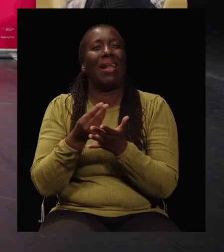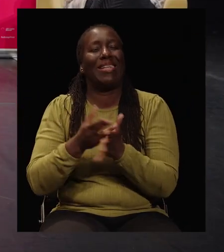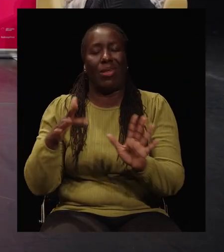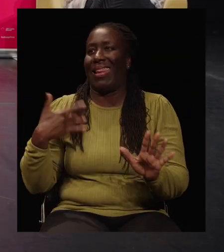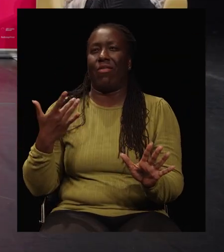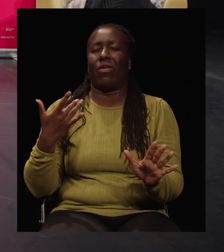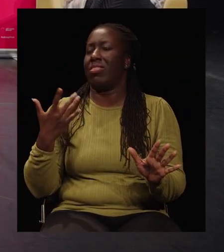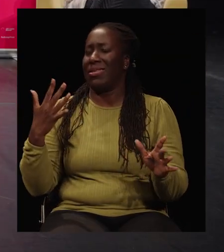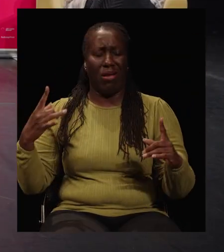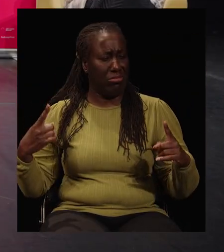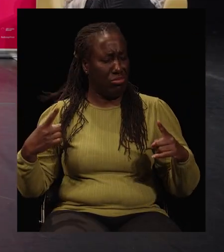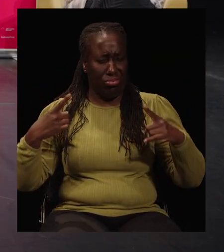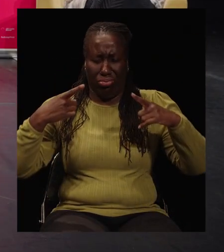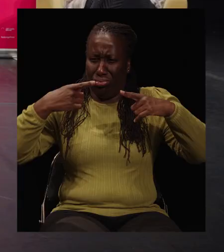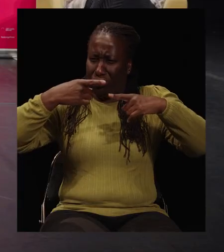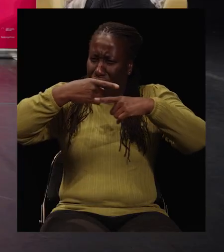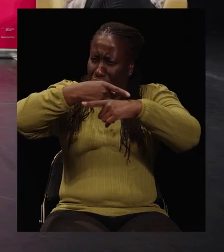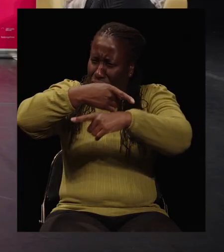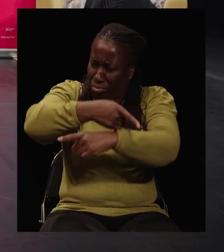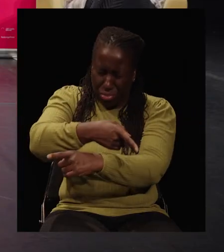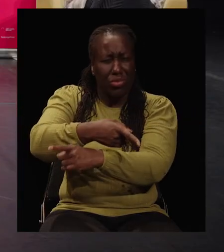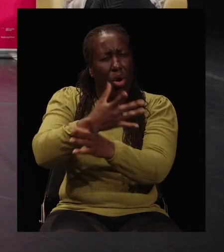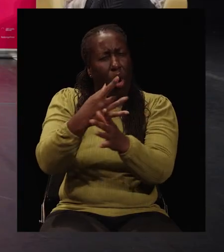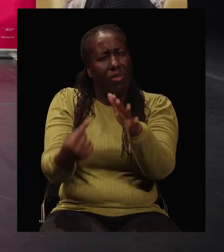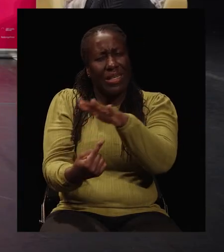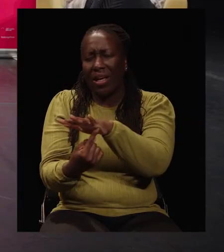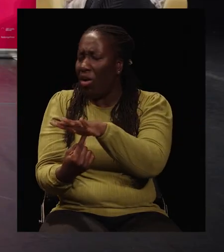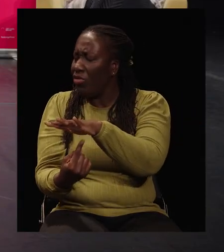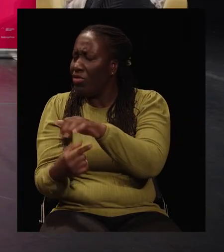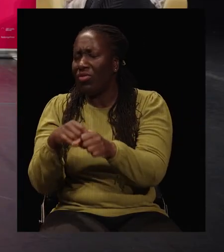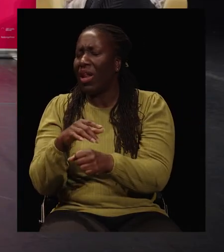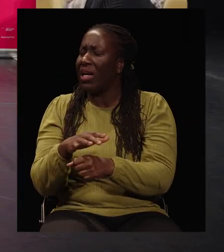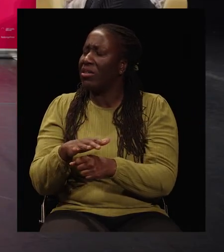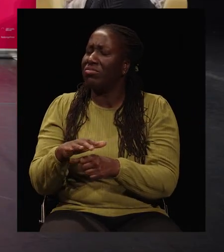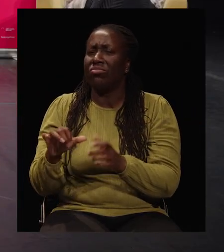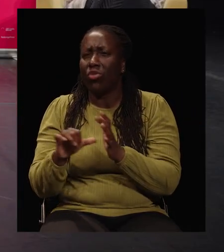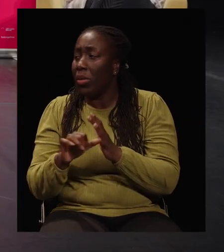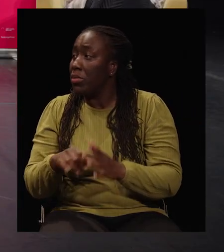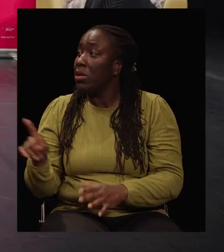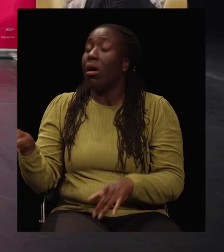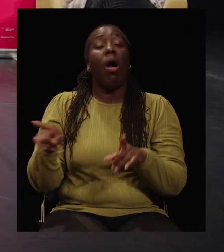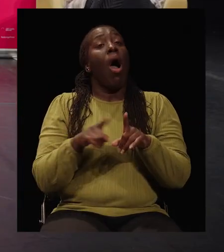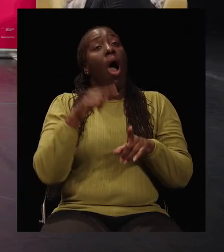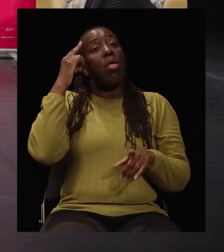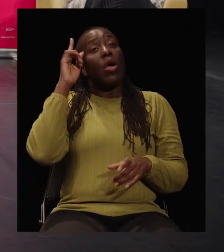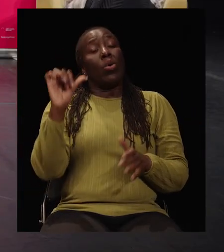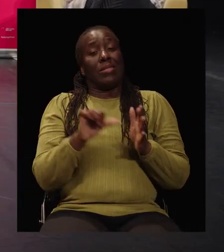a convergence of issues, I think. I think what's also really difficult right now, and certainly in the podcast,